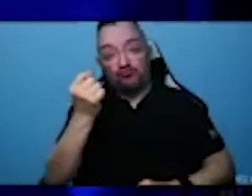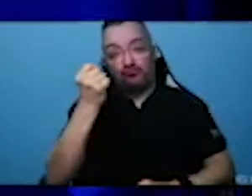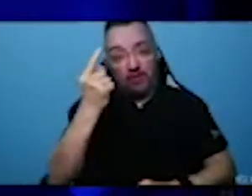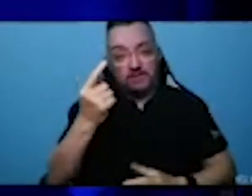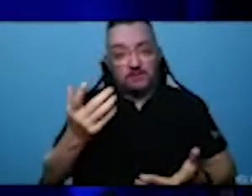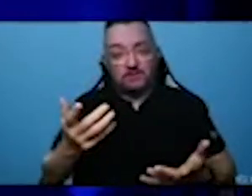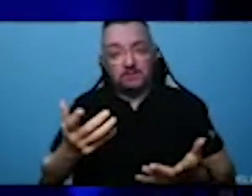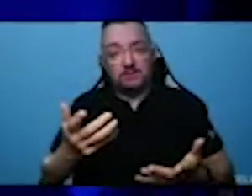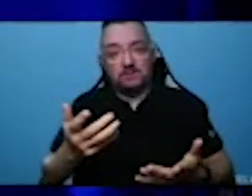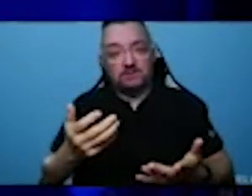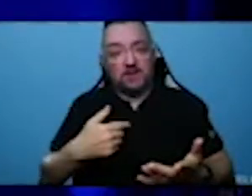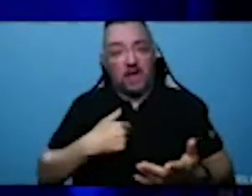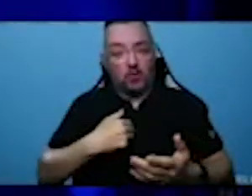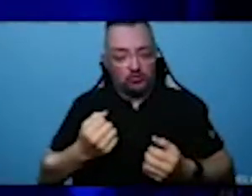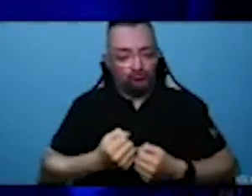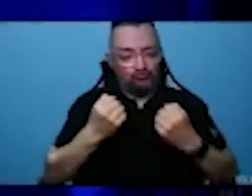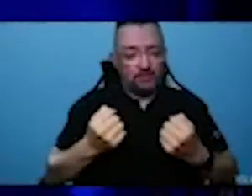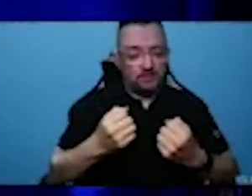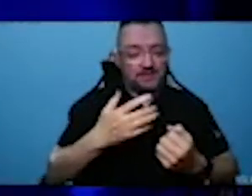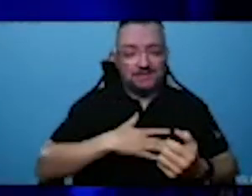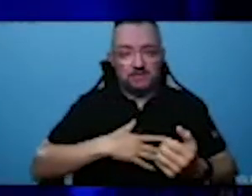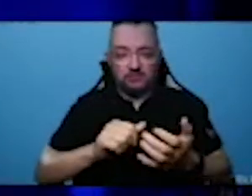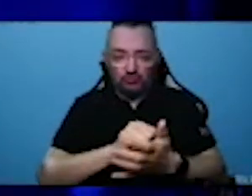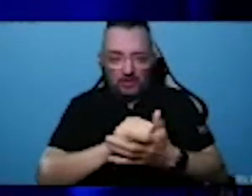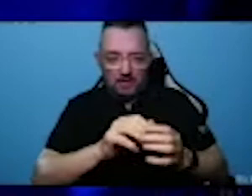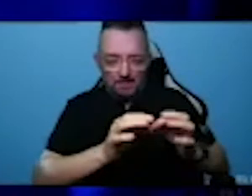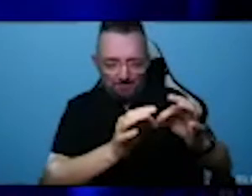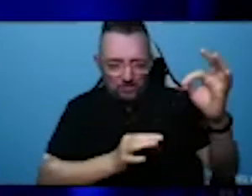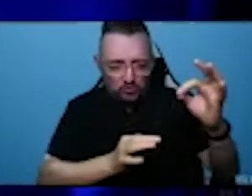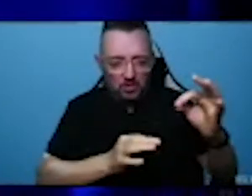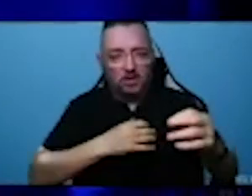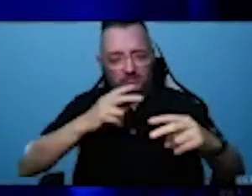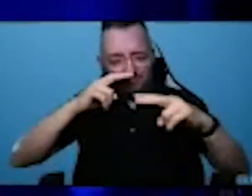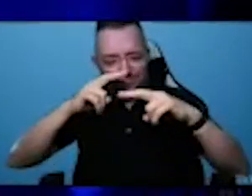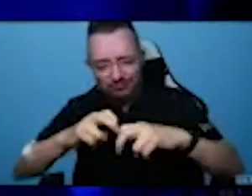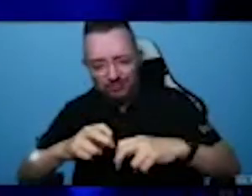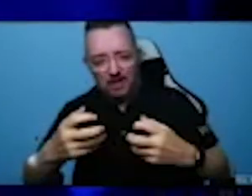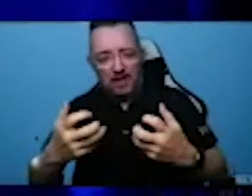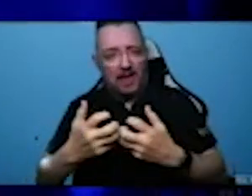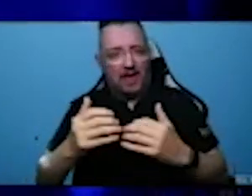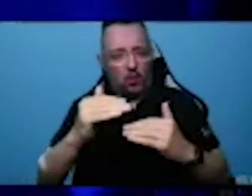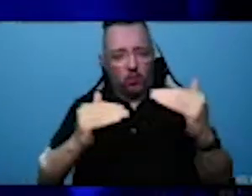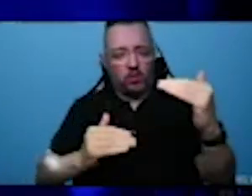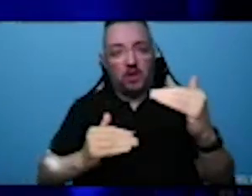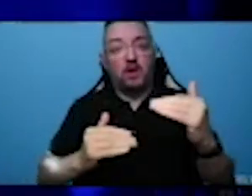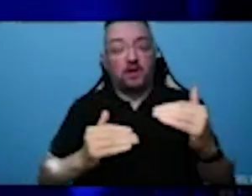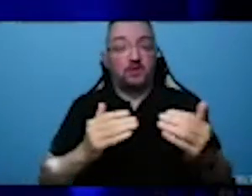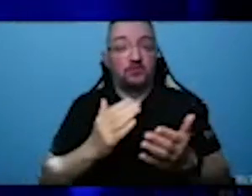We can better understand where we are in terms of our resilience. And we can get a lot, lot further along to being a resilient nation